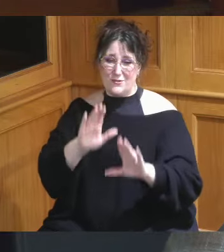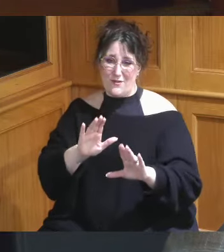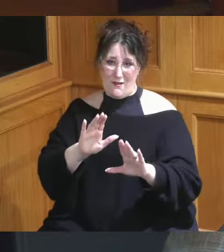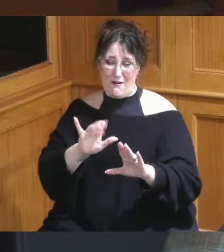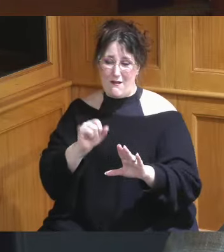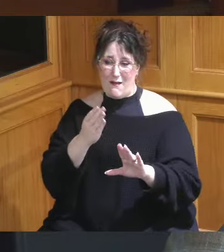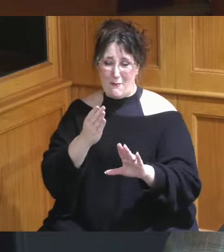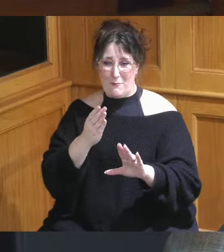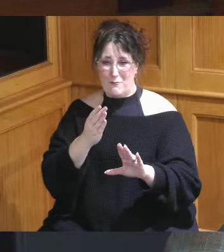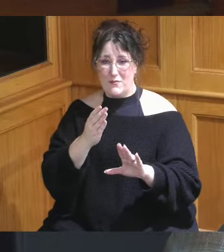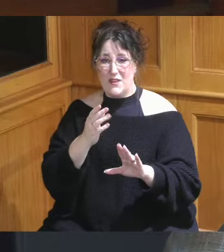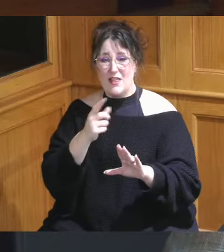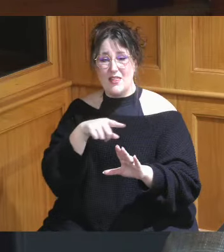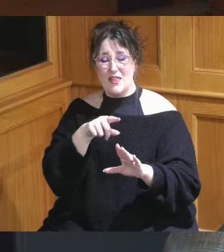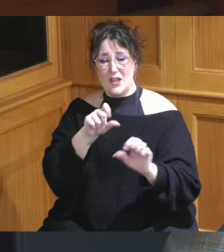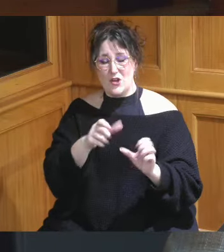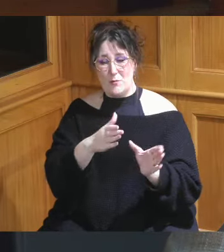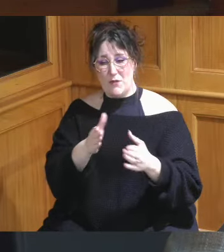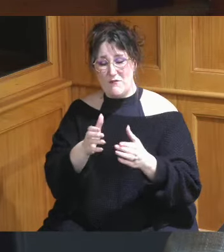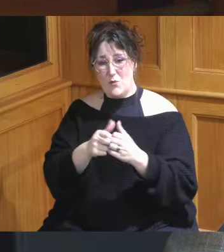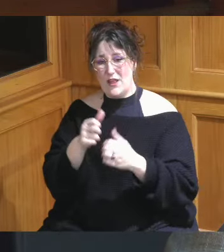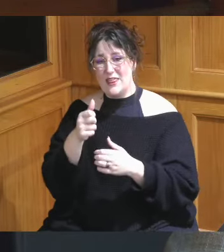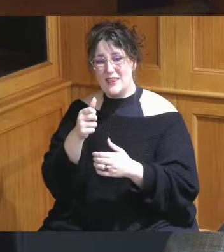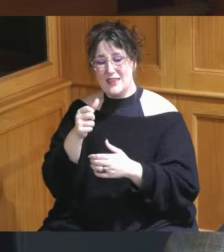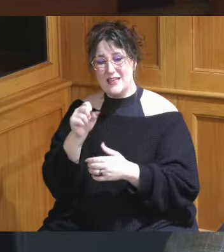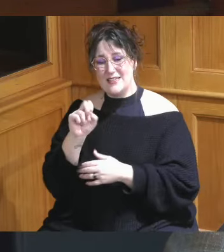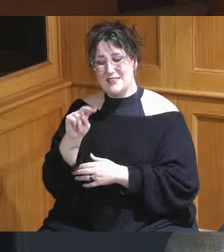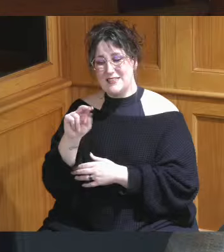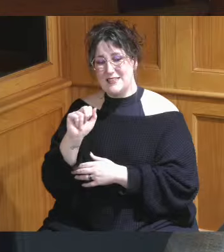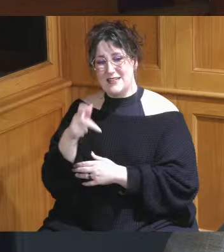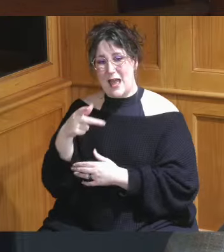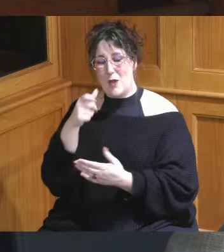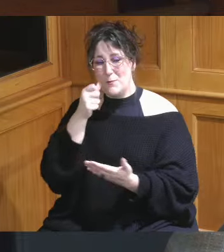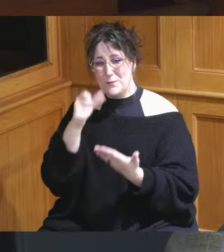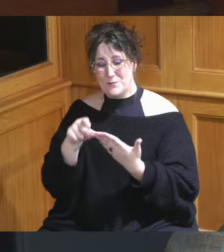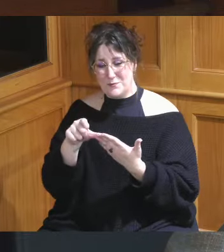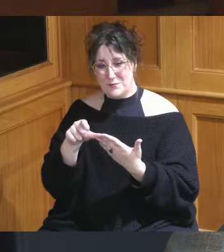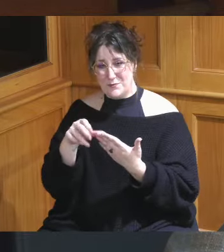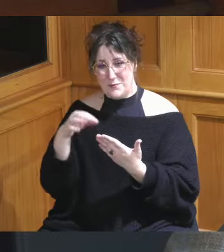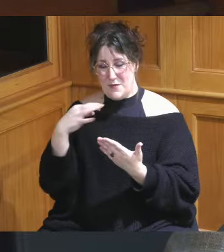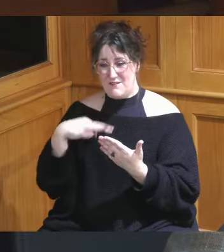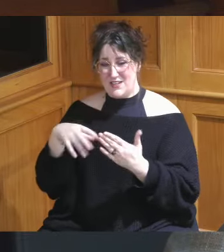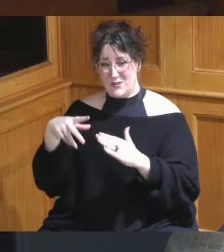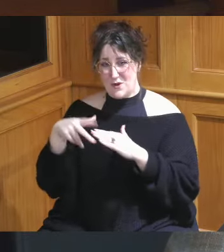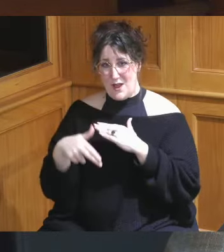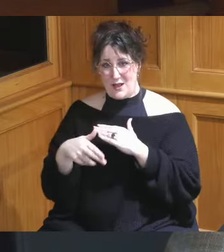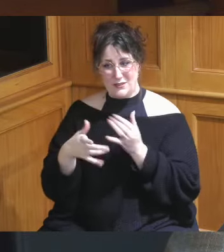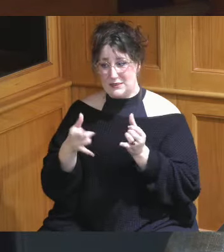pivot when SNAP benefits were cut and I would like to say they still are cut because they're